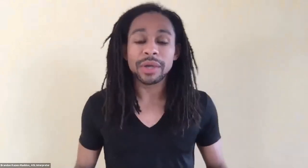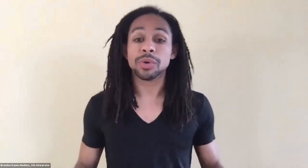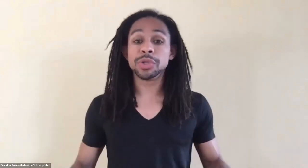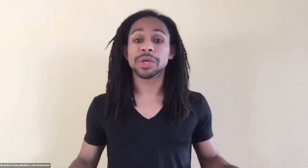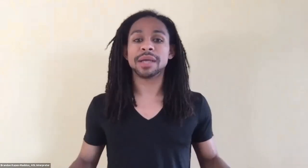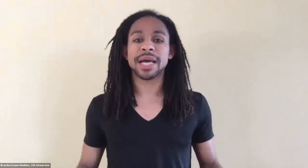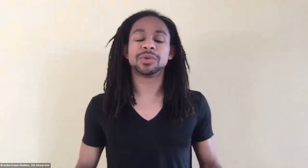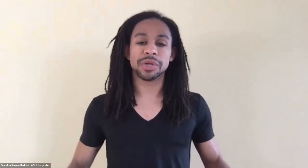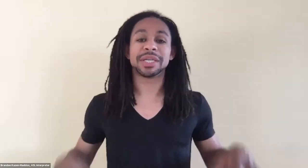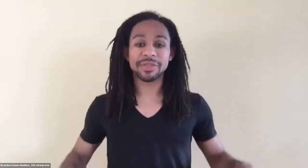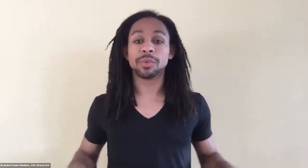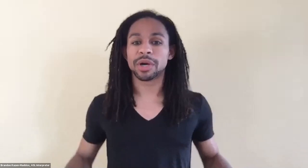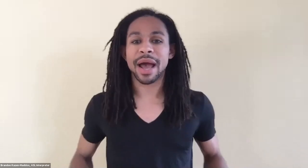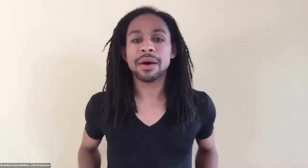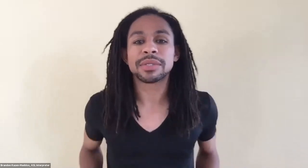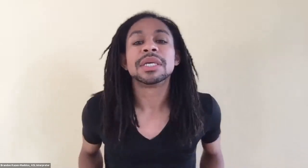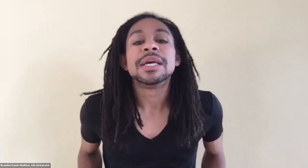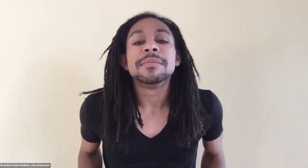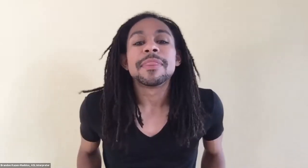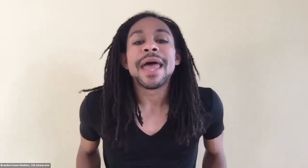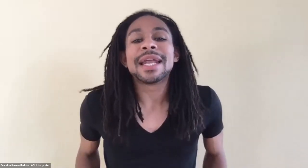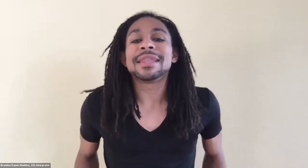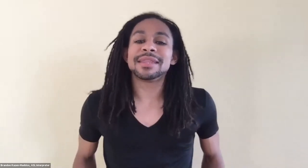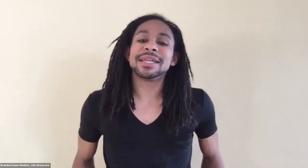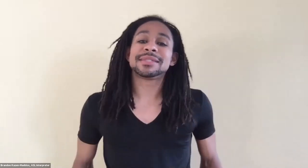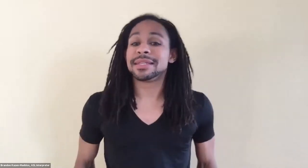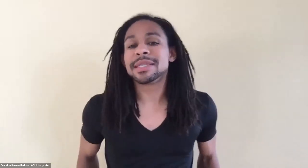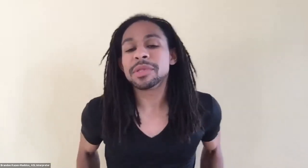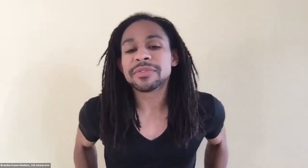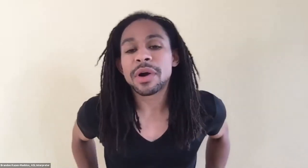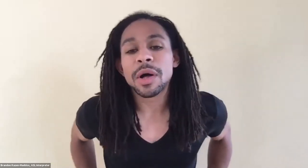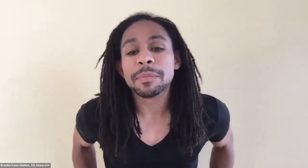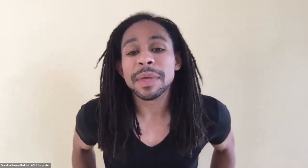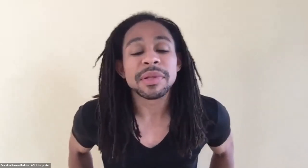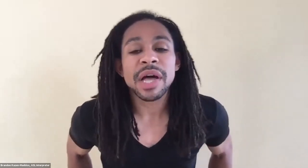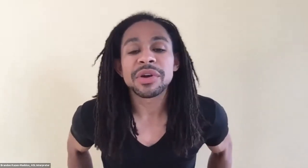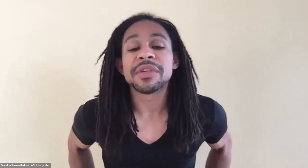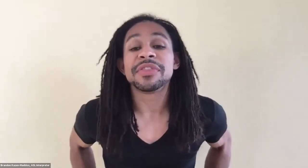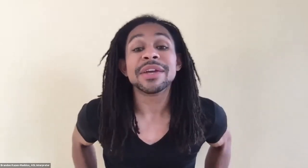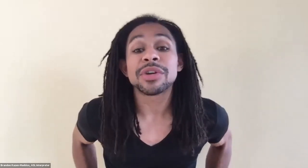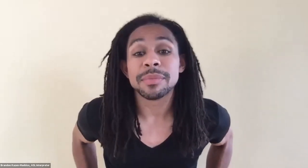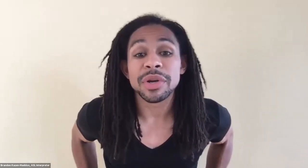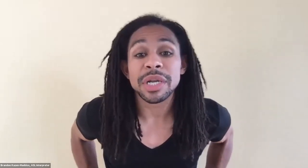and who to contact in order to get the word out. And I think that it's similar for all people of color in the theater community.